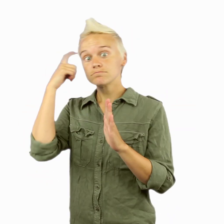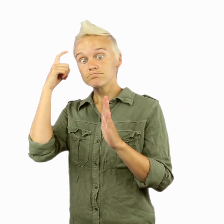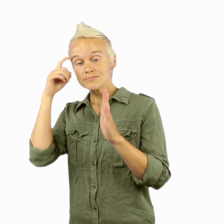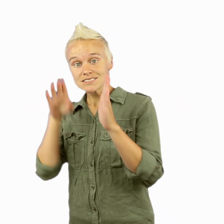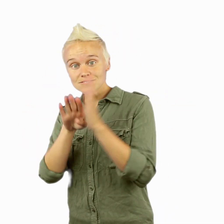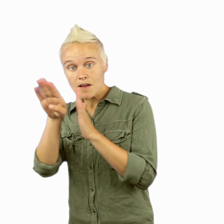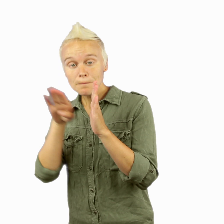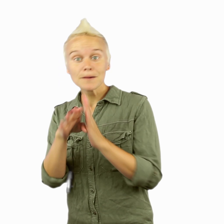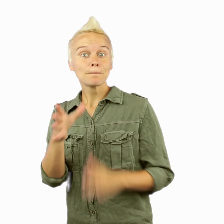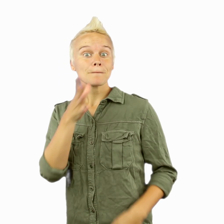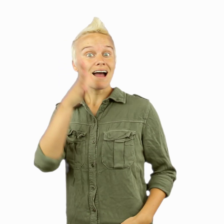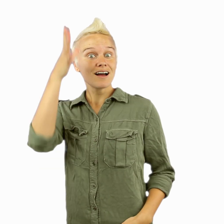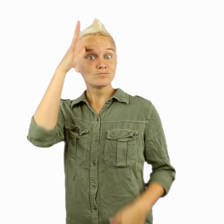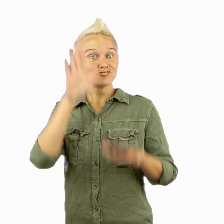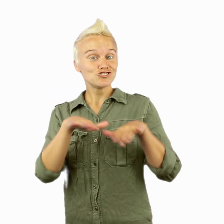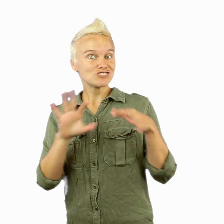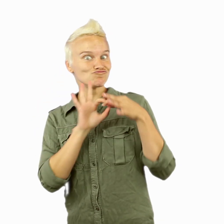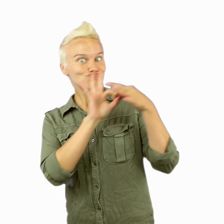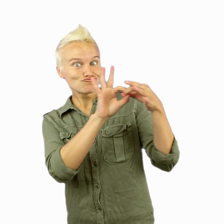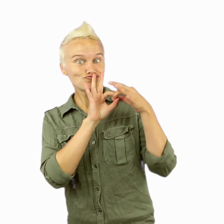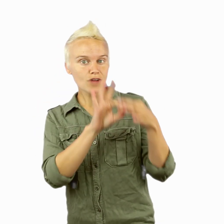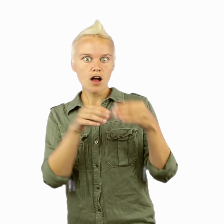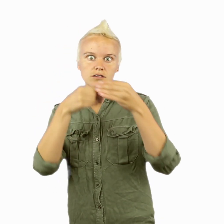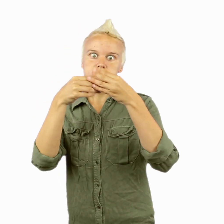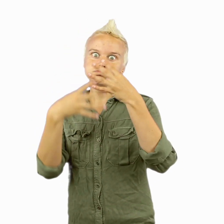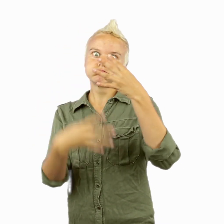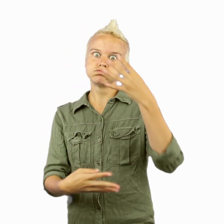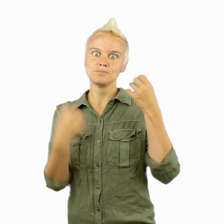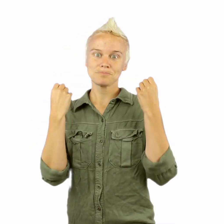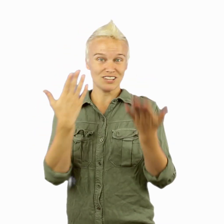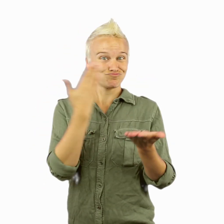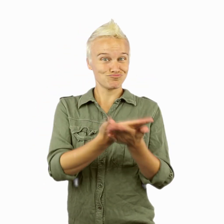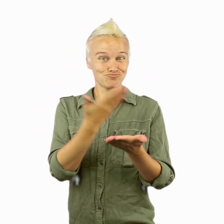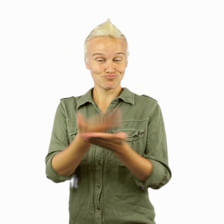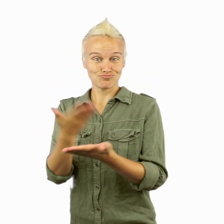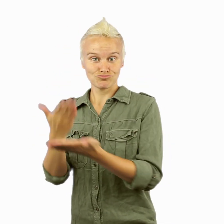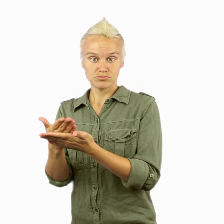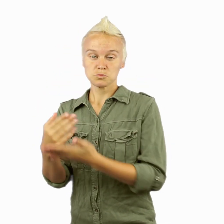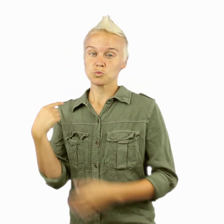their cognitive development, and the parent-child bond, just to name a few.